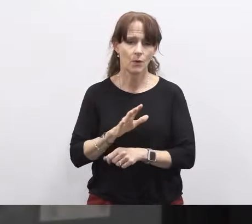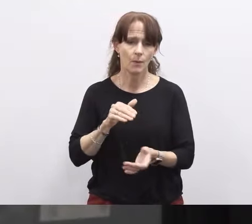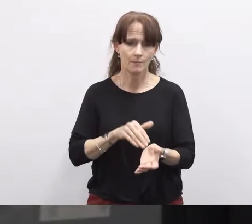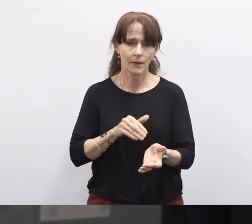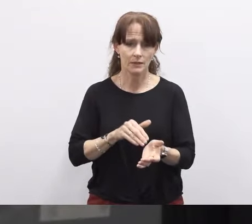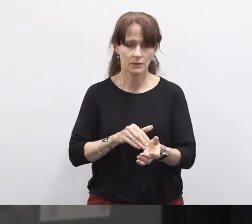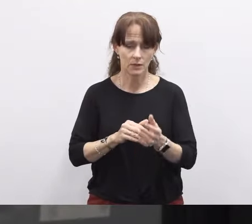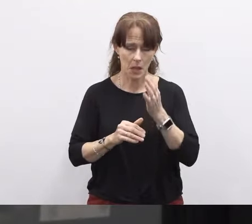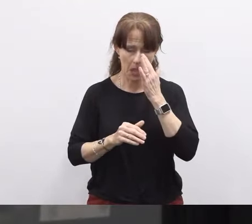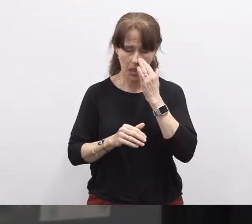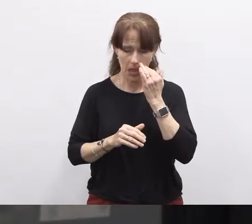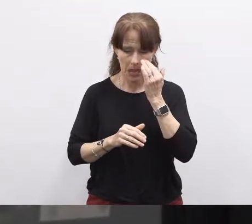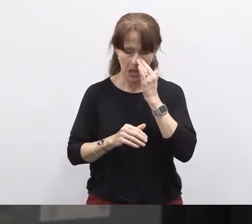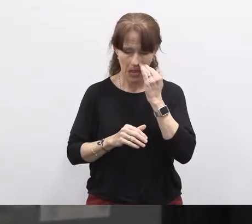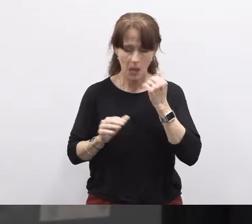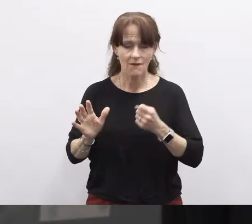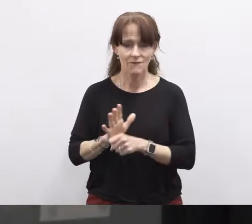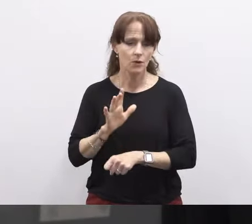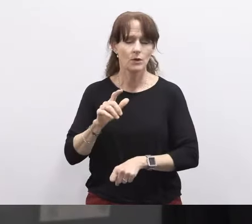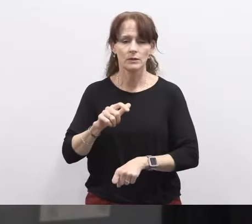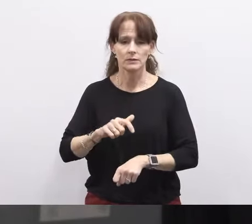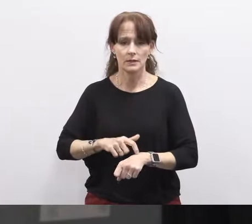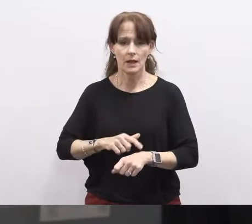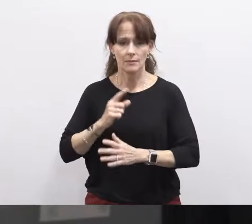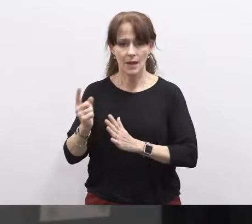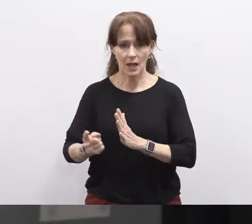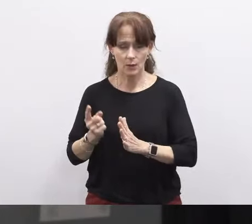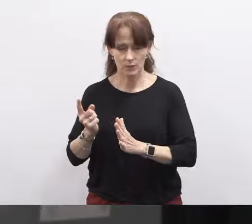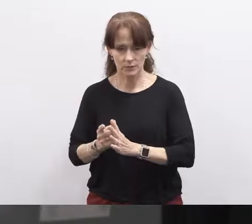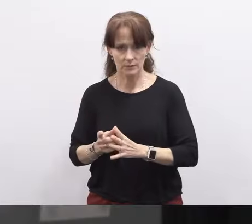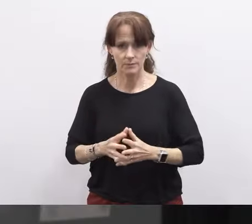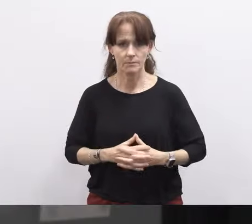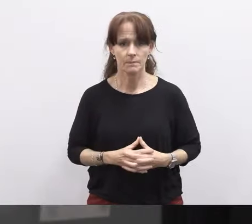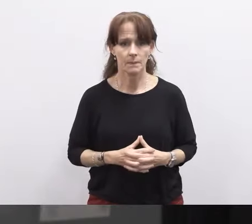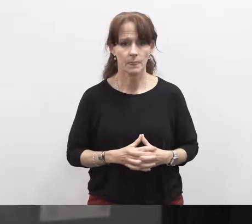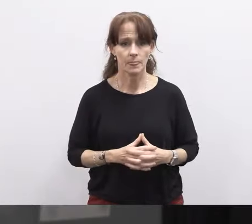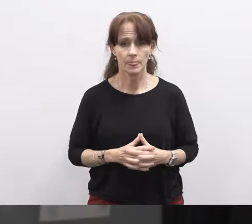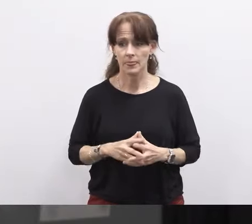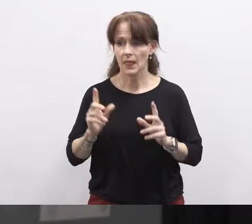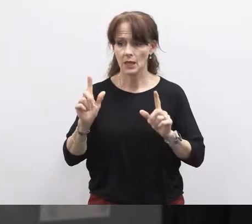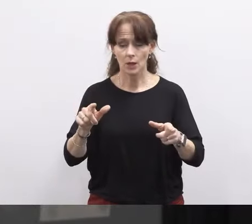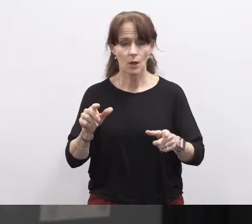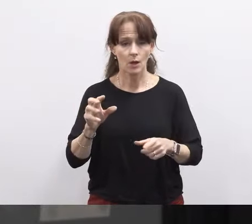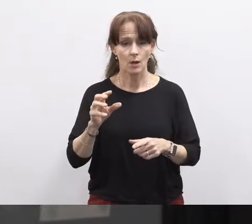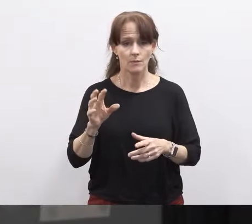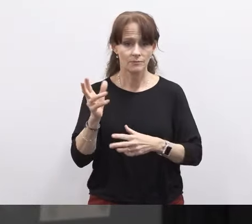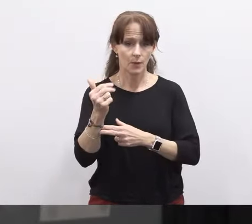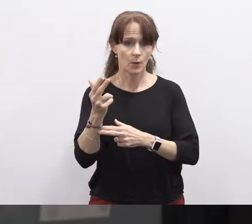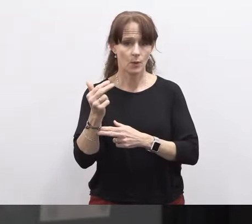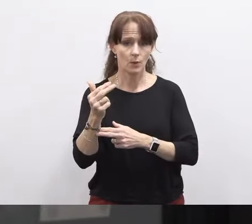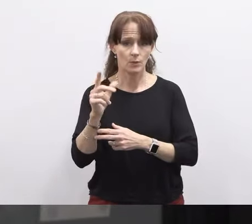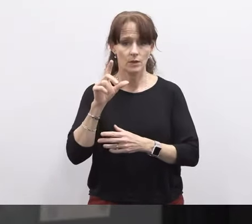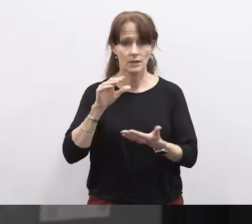and full-time hours. And they could go to Marriot Downtown Long Beach,